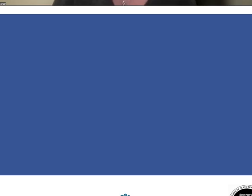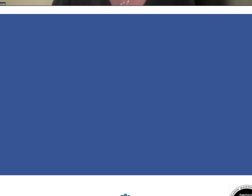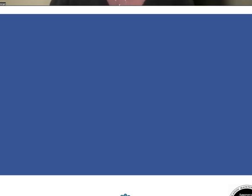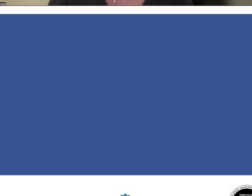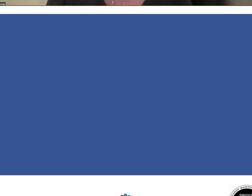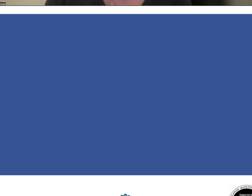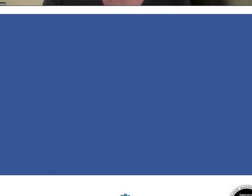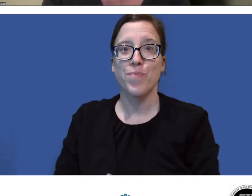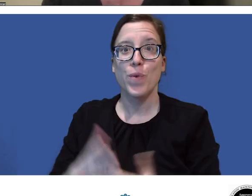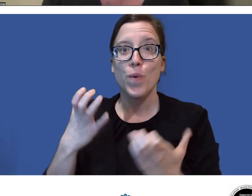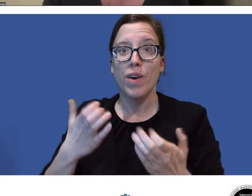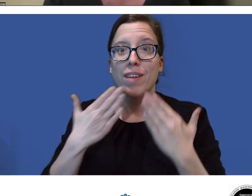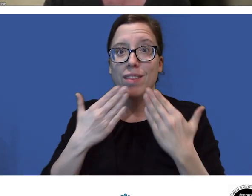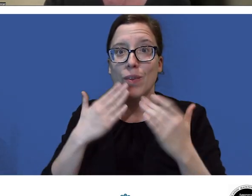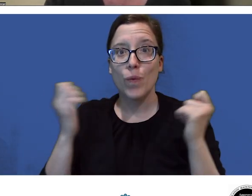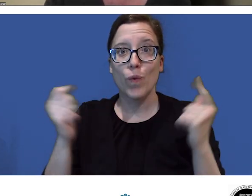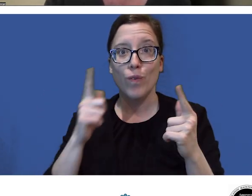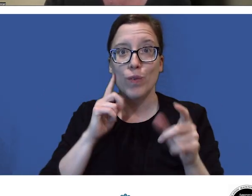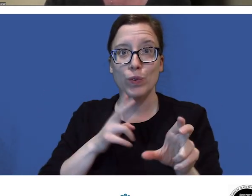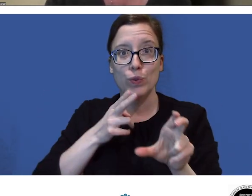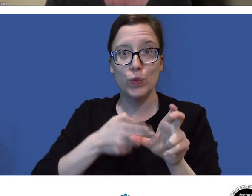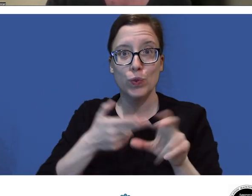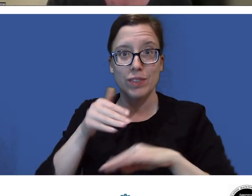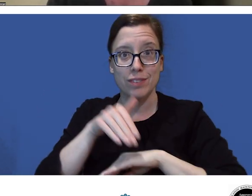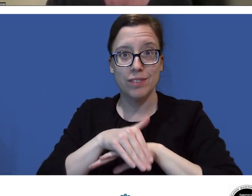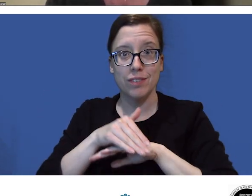Heidi Hollenberger: So first of all, I want to thank everyone for joining us tonight for